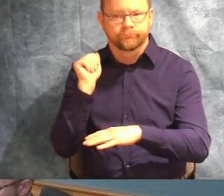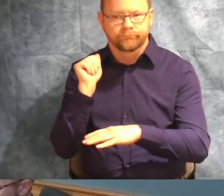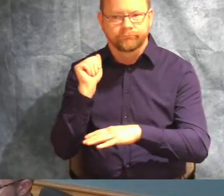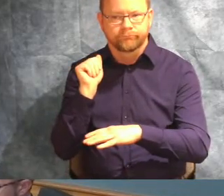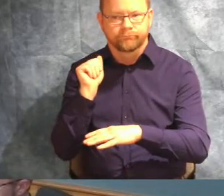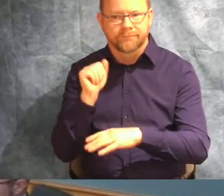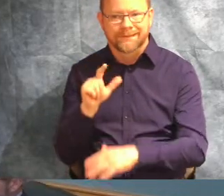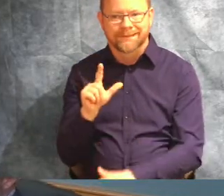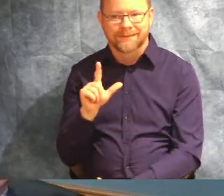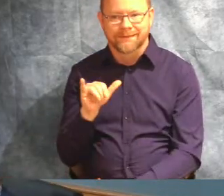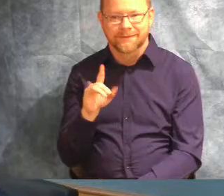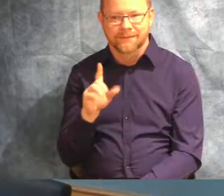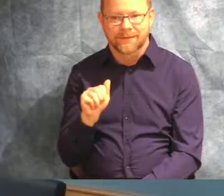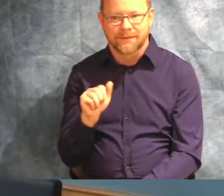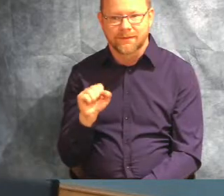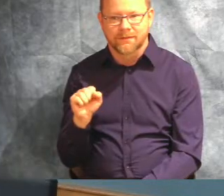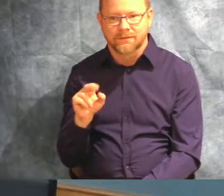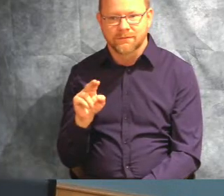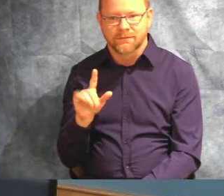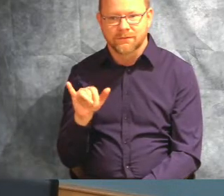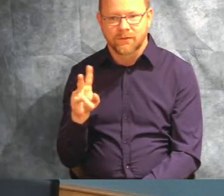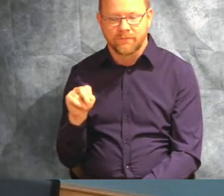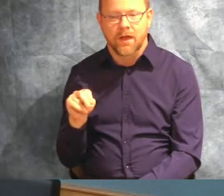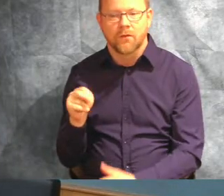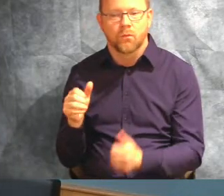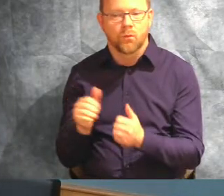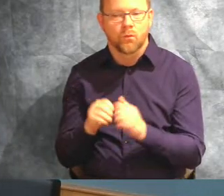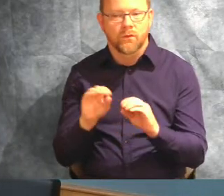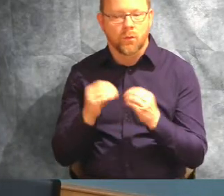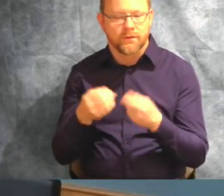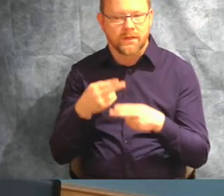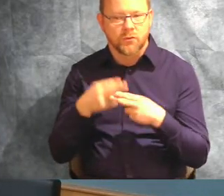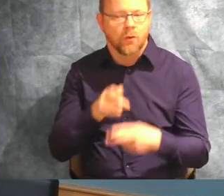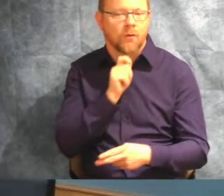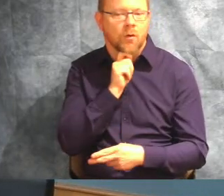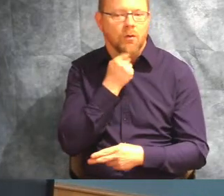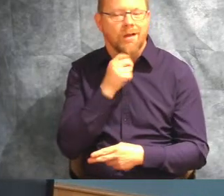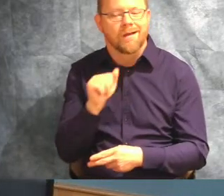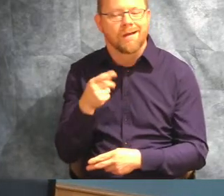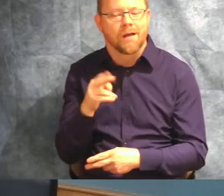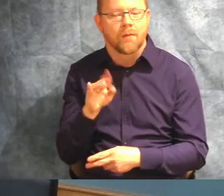Lydia Sullivan. She's with Apraxia Kids. She is here as an advocate. And please come forward to